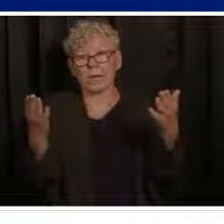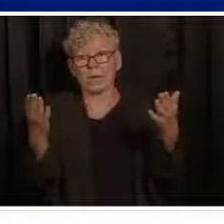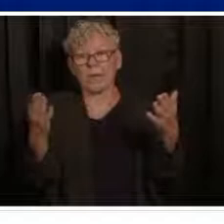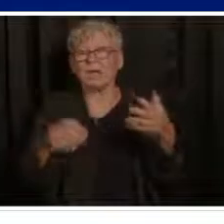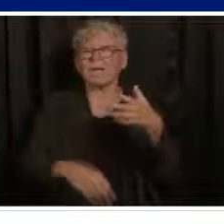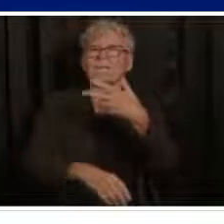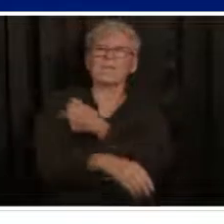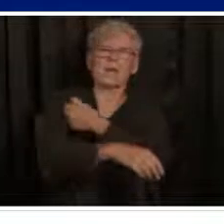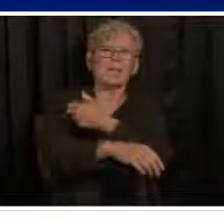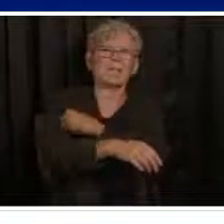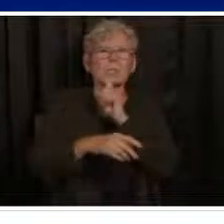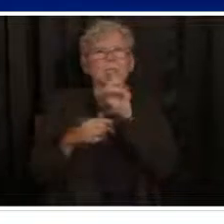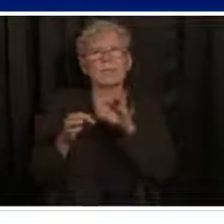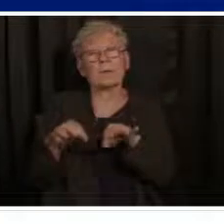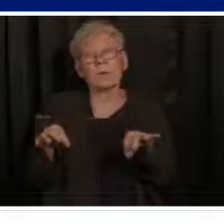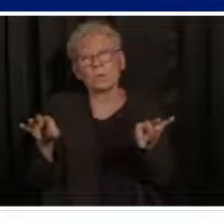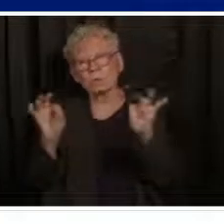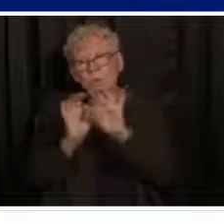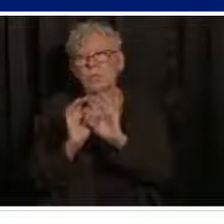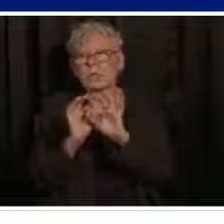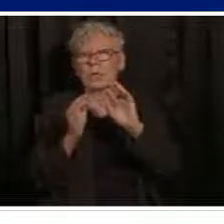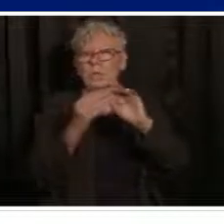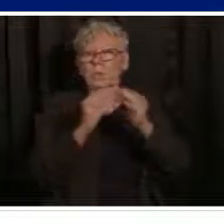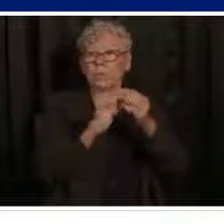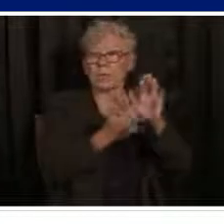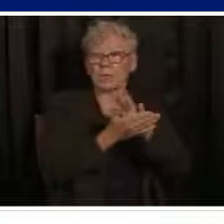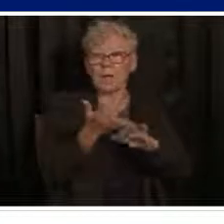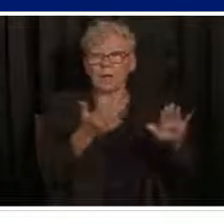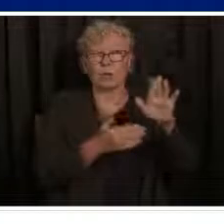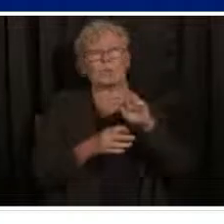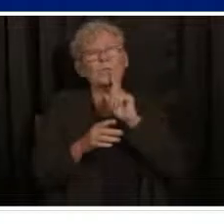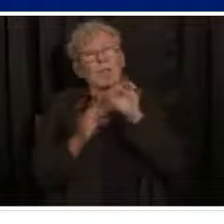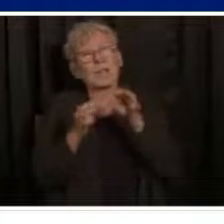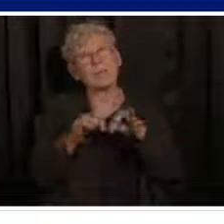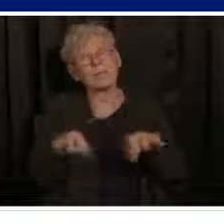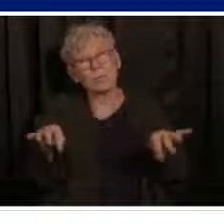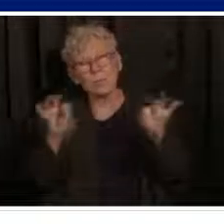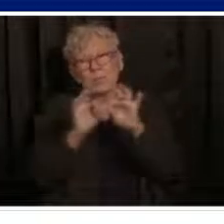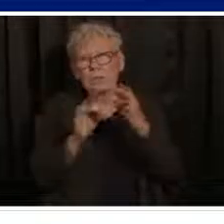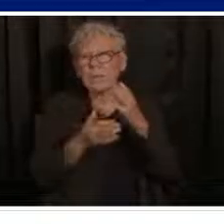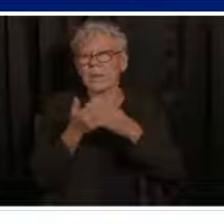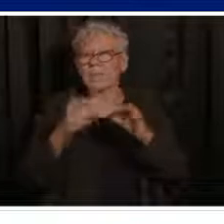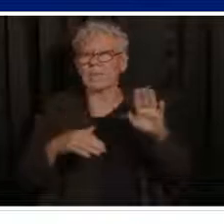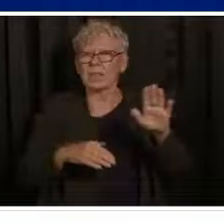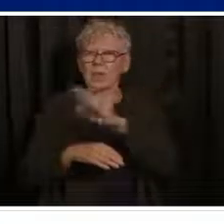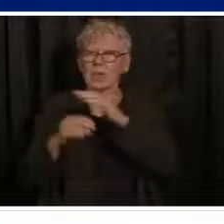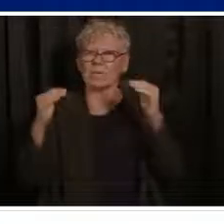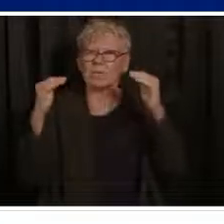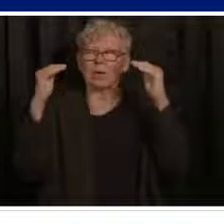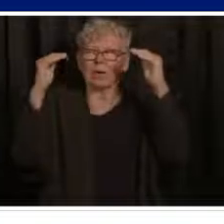The Colorado Community College System is an anchor in our higher education network and deeply rooted across the state